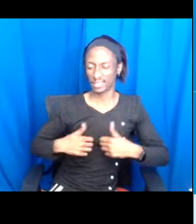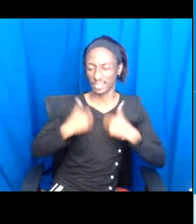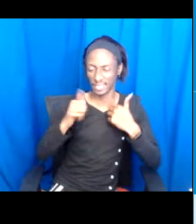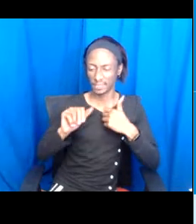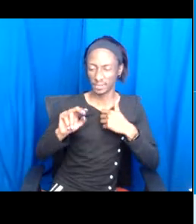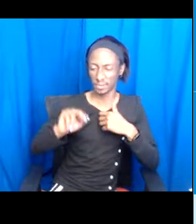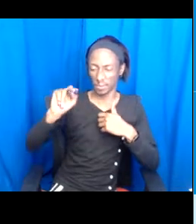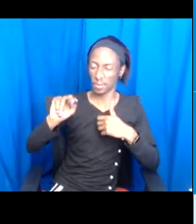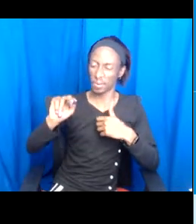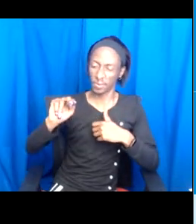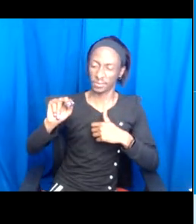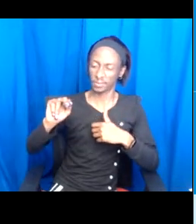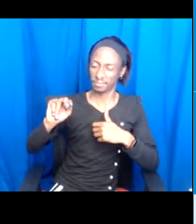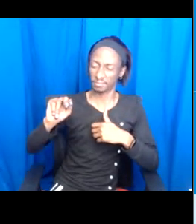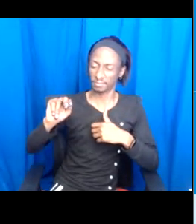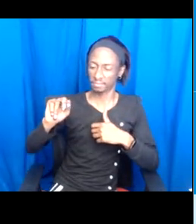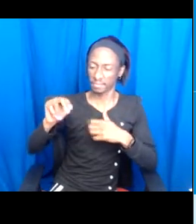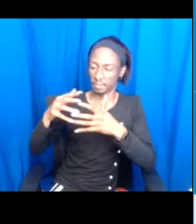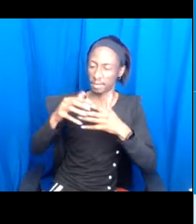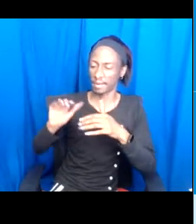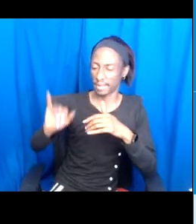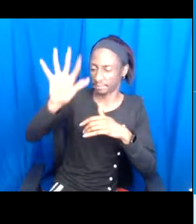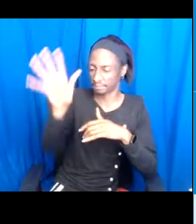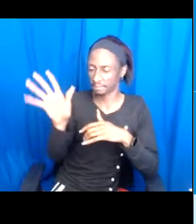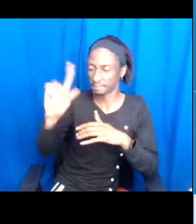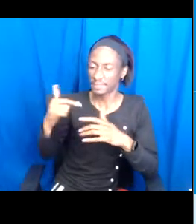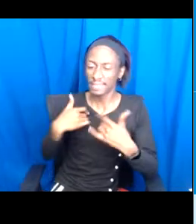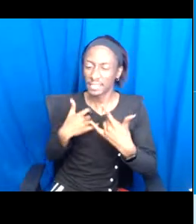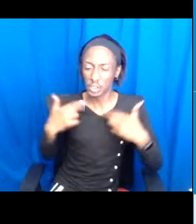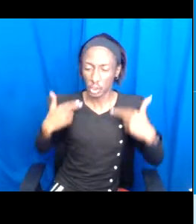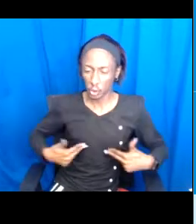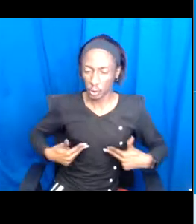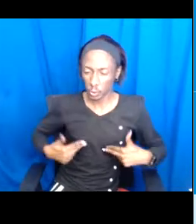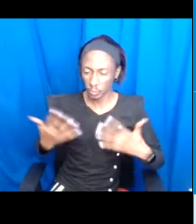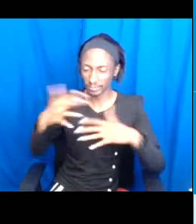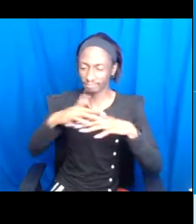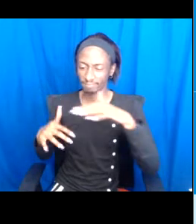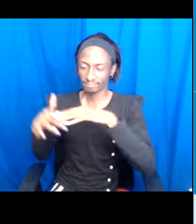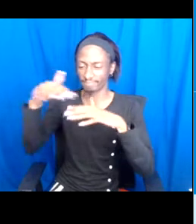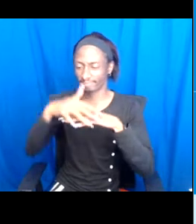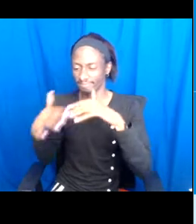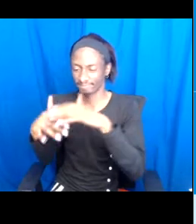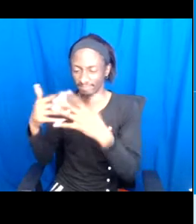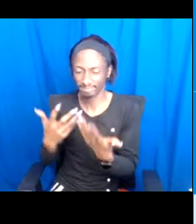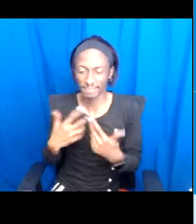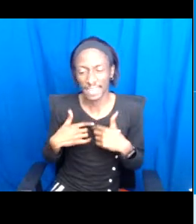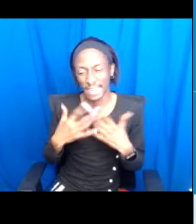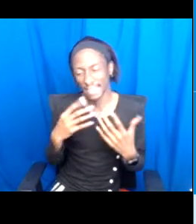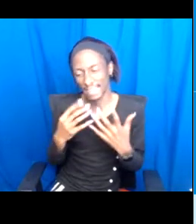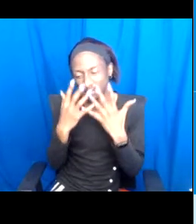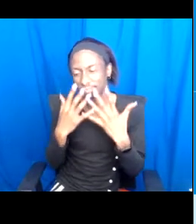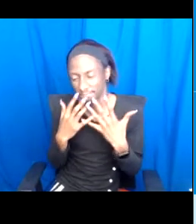Unfortunately, there's a lot of overlap with human usage. And unfortunately whales can bear the brunt of that overlap.